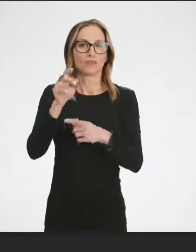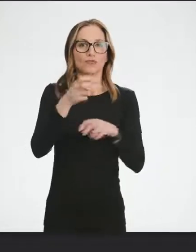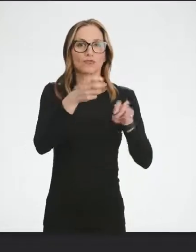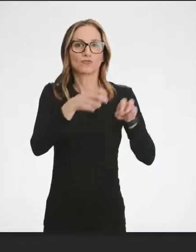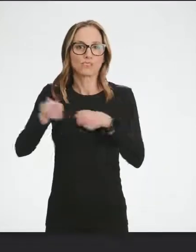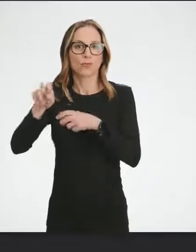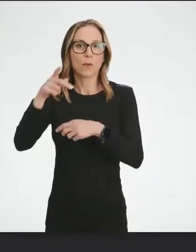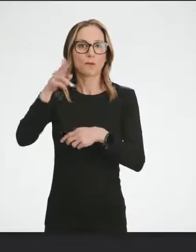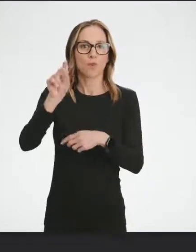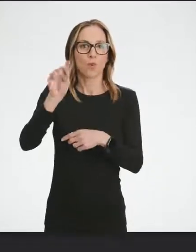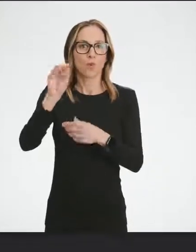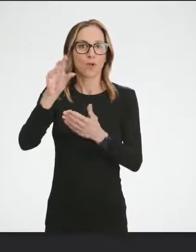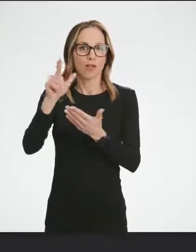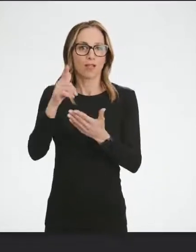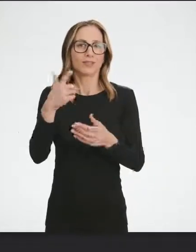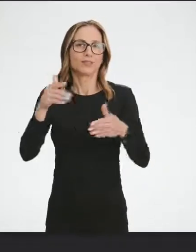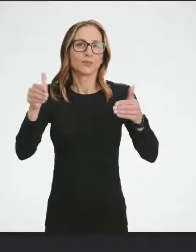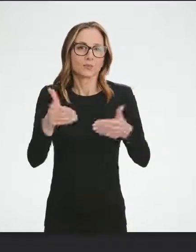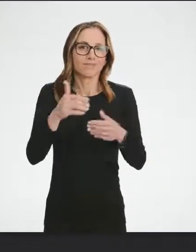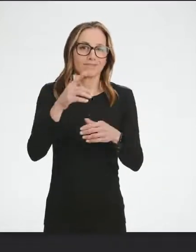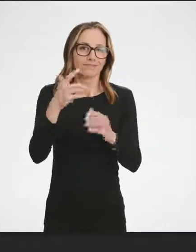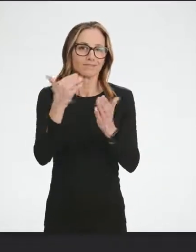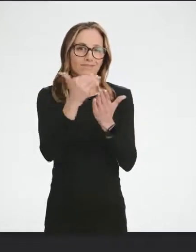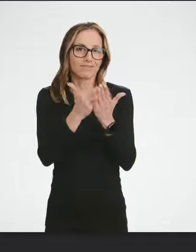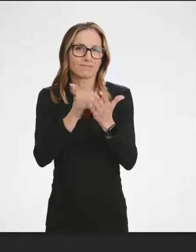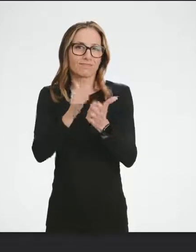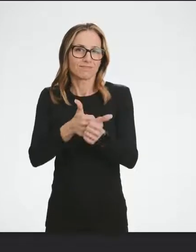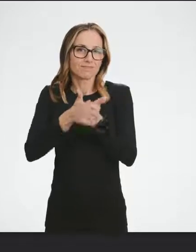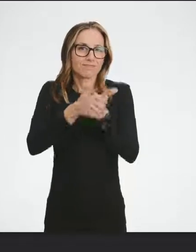type-safe API for transferring app data.